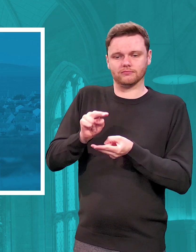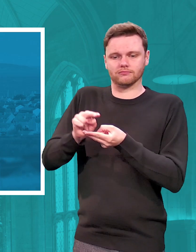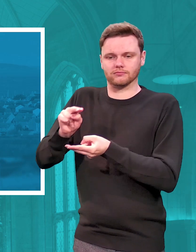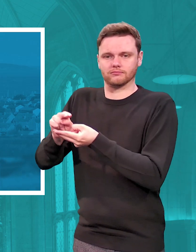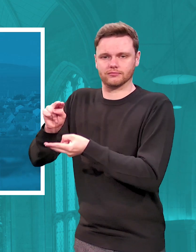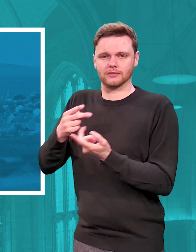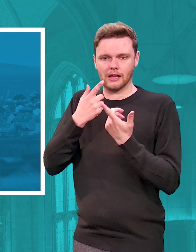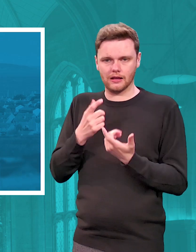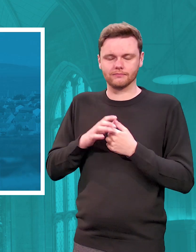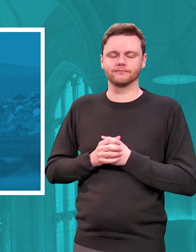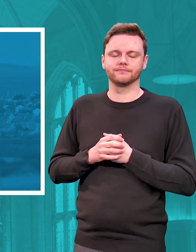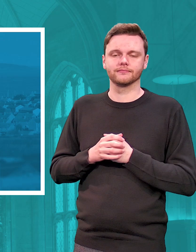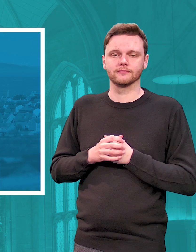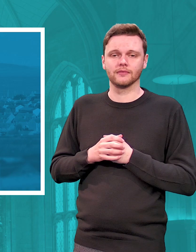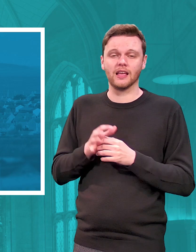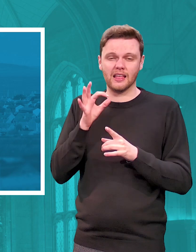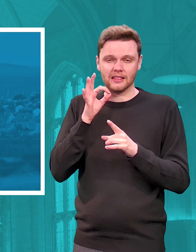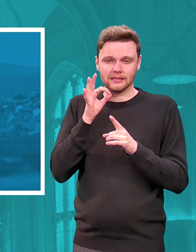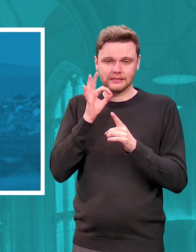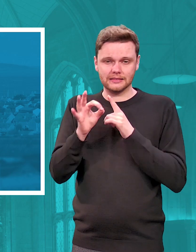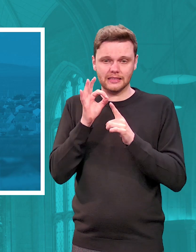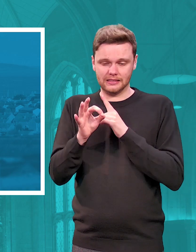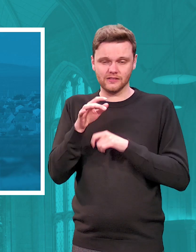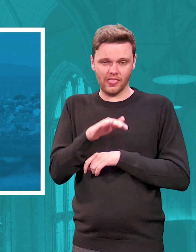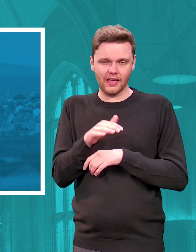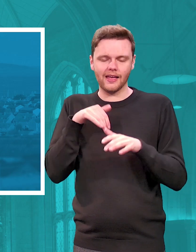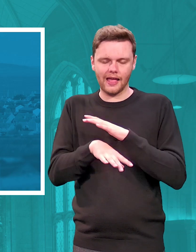The details of that can be found in the blue book report.